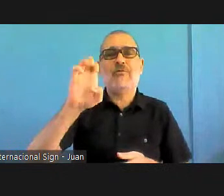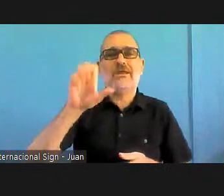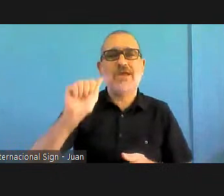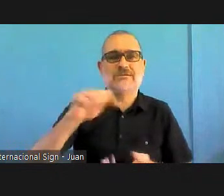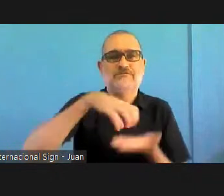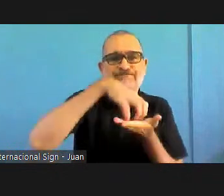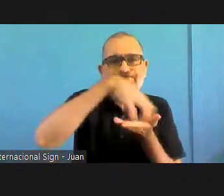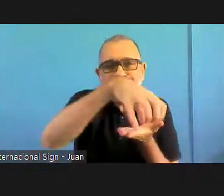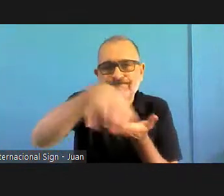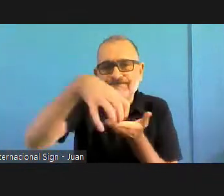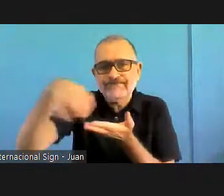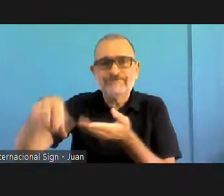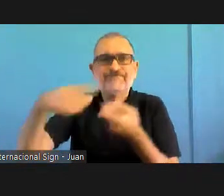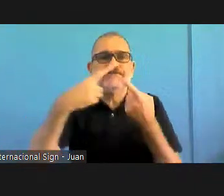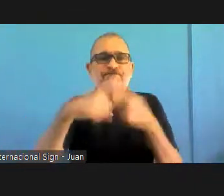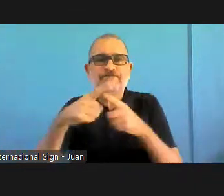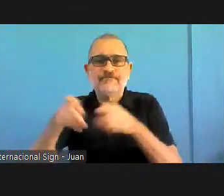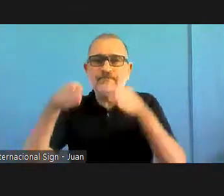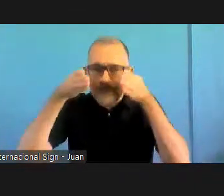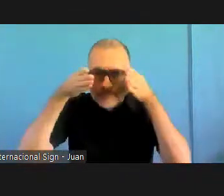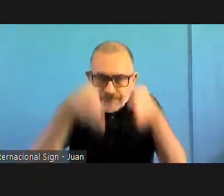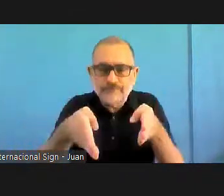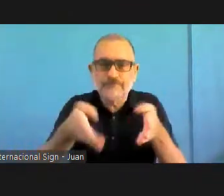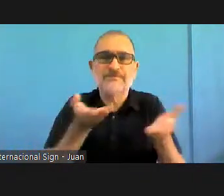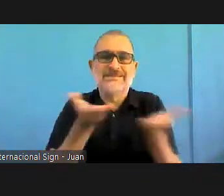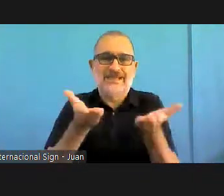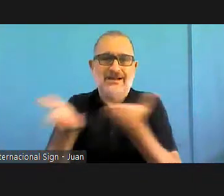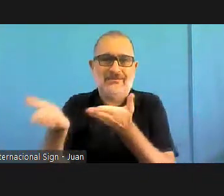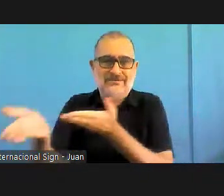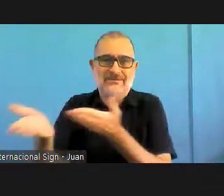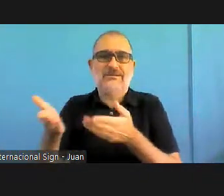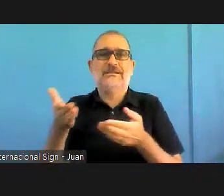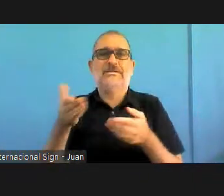Human Resources, medicines and technologies, financing, and information.